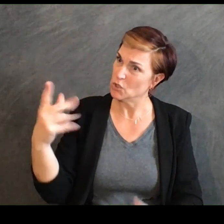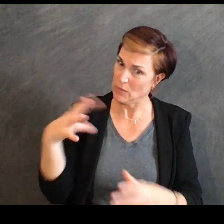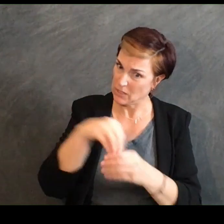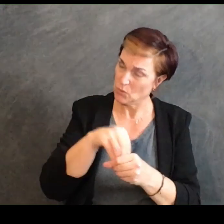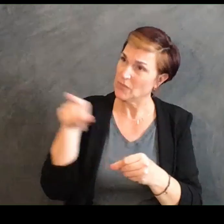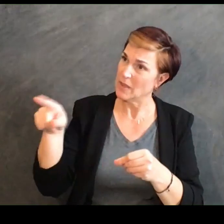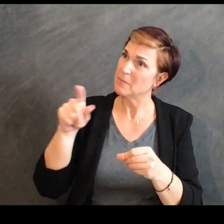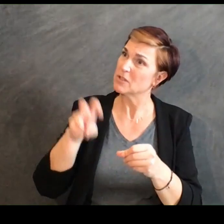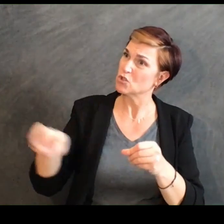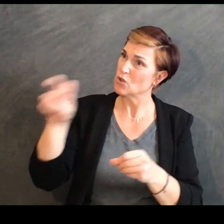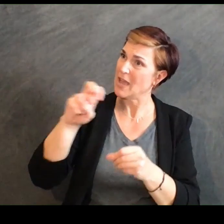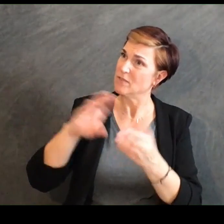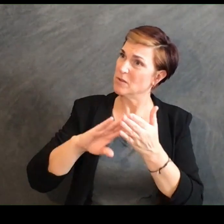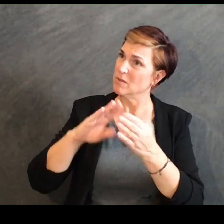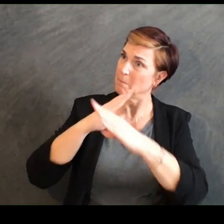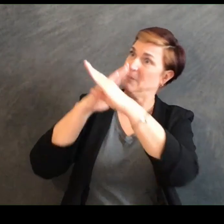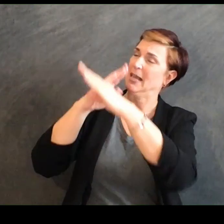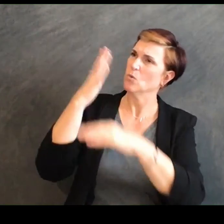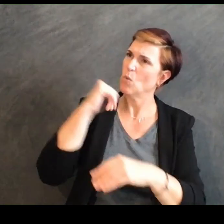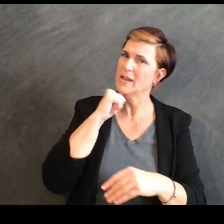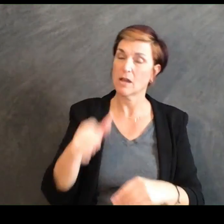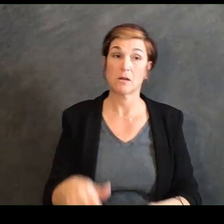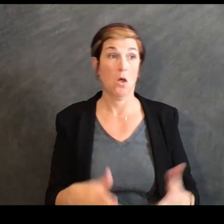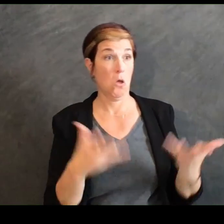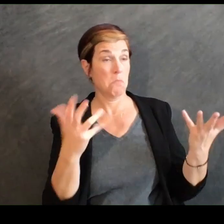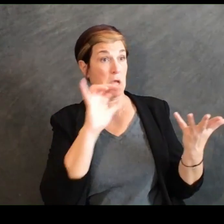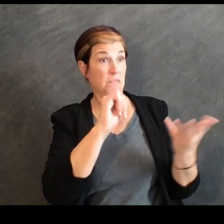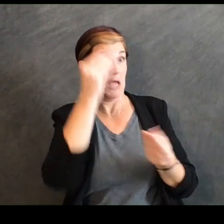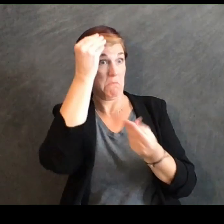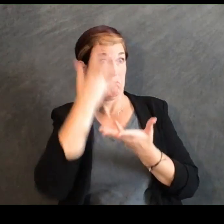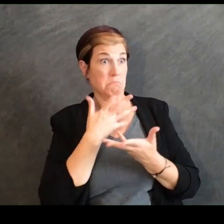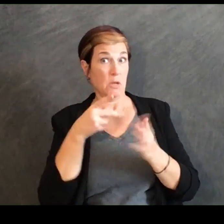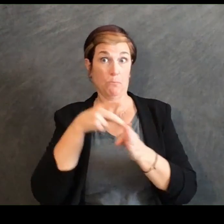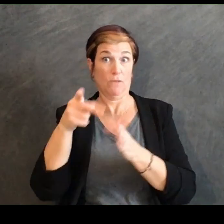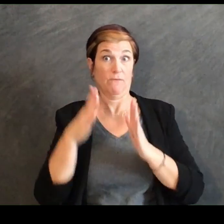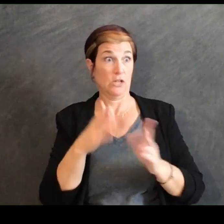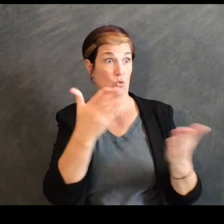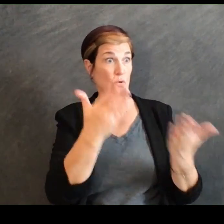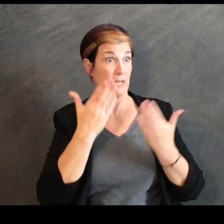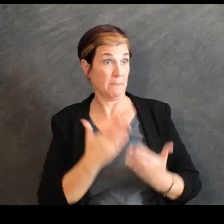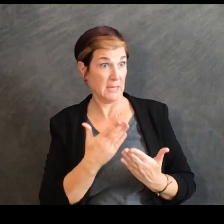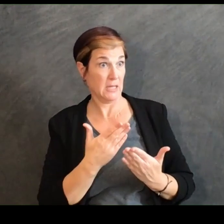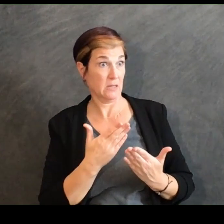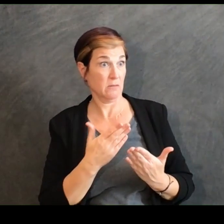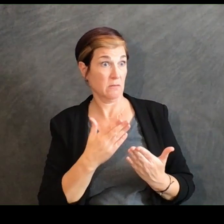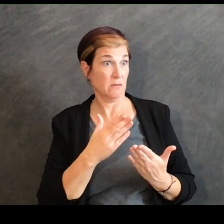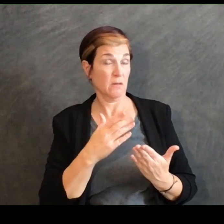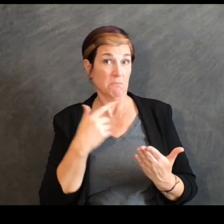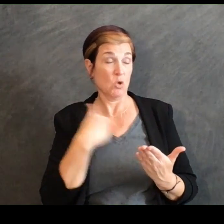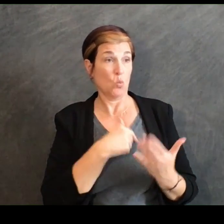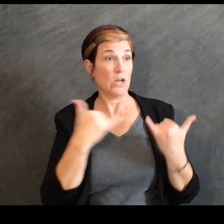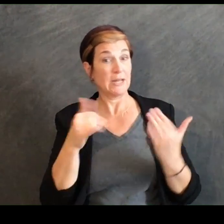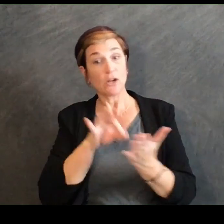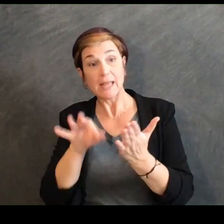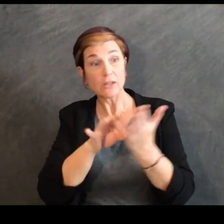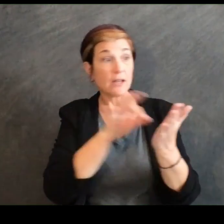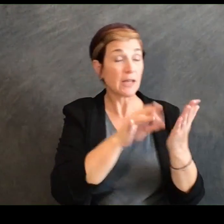well that was recommended to me by a group of professionals and we are looking at it based on the new numbers that are coming out and we may have to